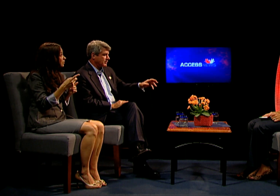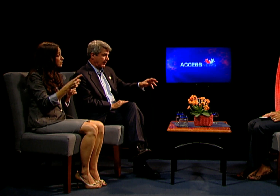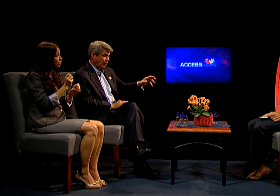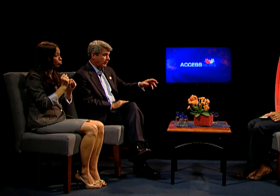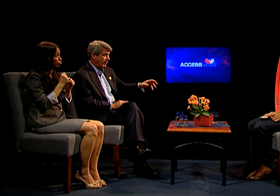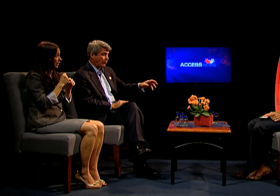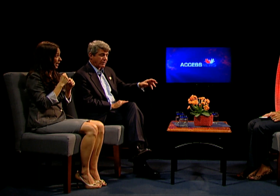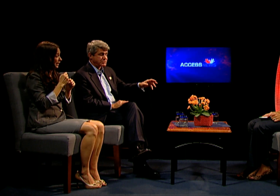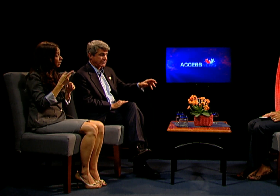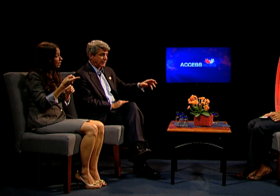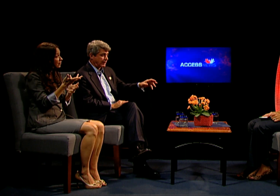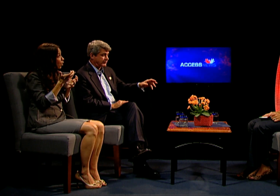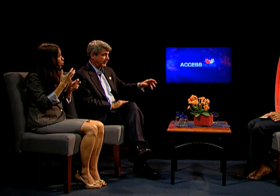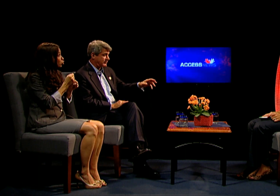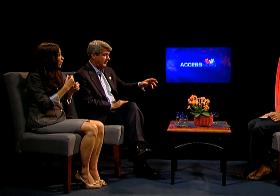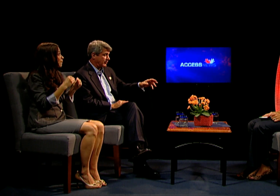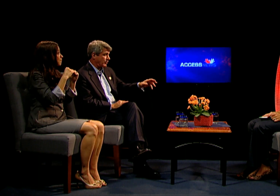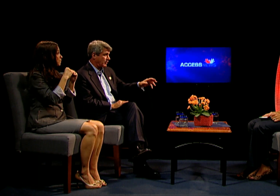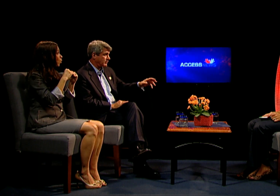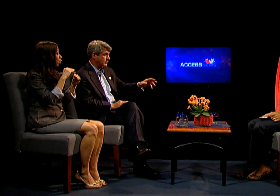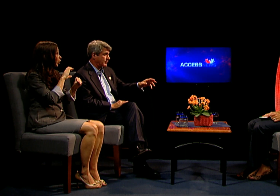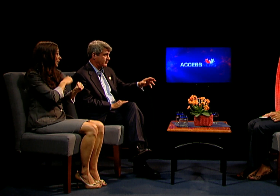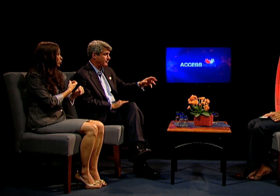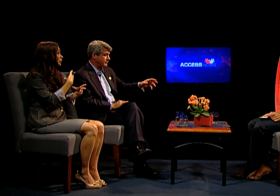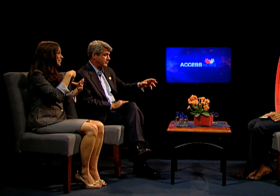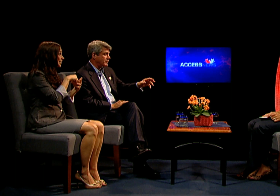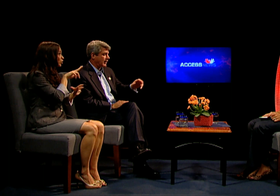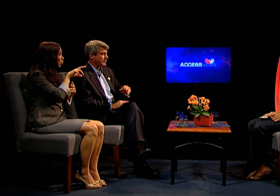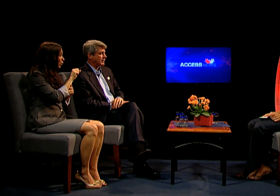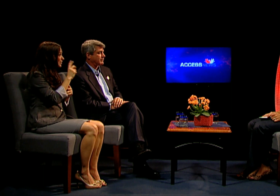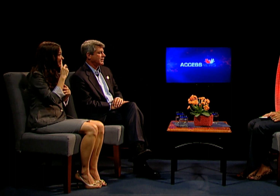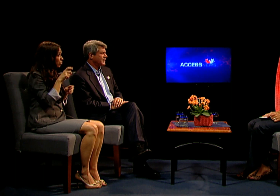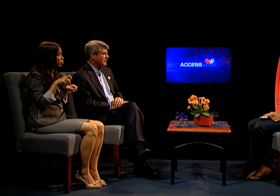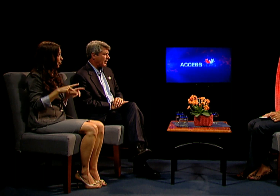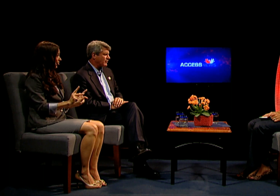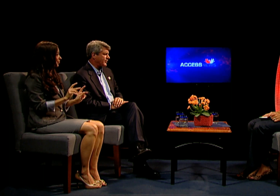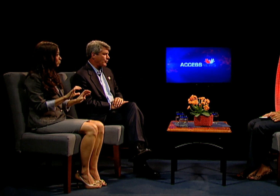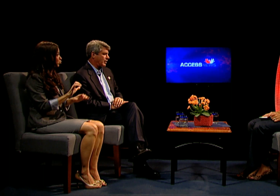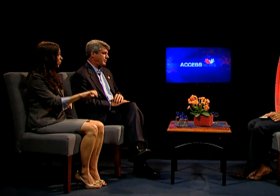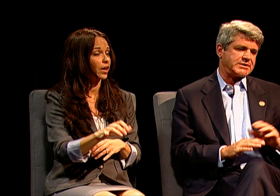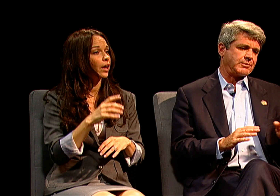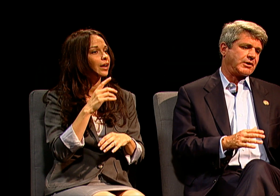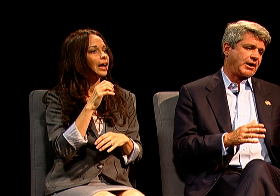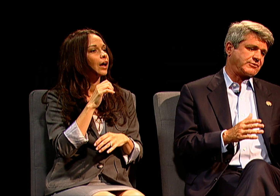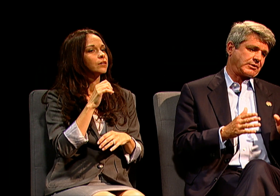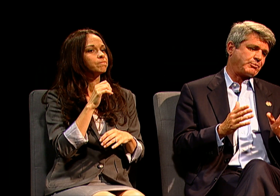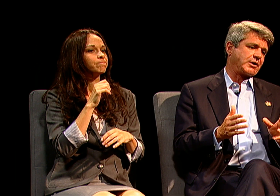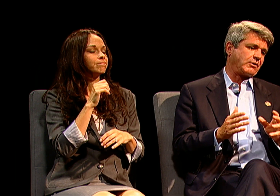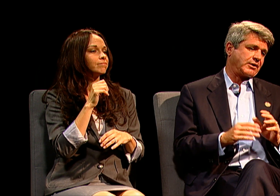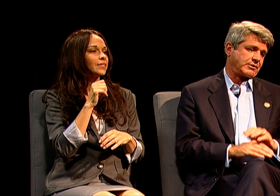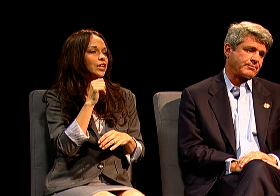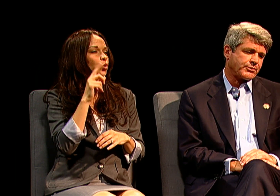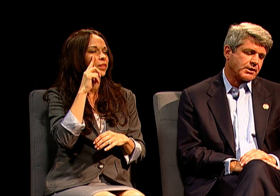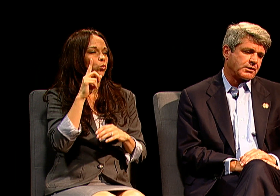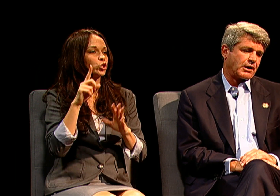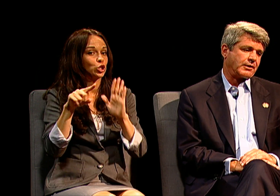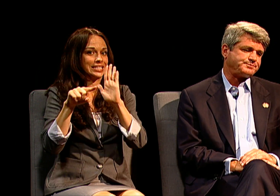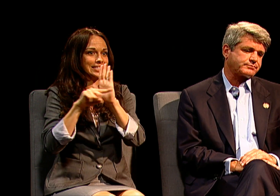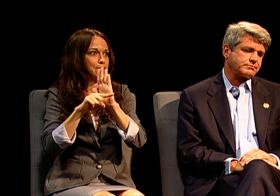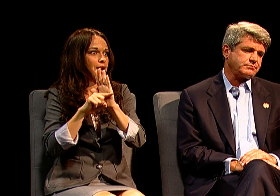THEY WANT TO CREATE MORE ENERGY IN THE UNITED STATES, AND I THINK WE OUGHT TO LET THEM DO THAT. I DON'T THINK WE OUGHT TO BE DEMONIZING AND PENALIZING